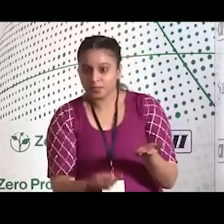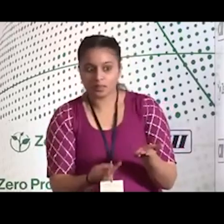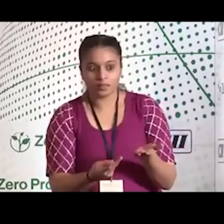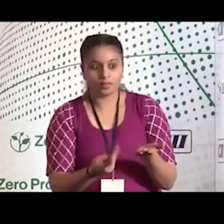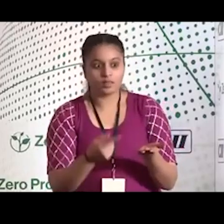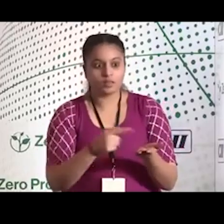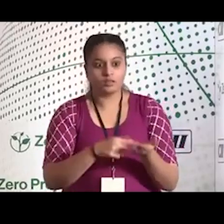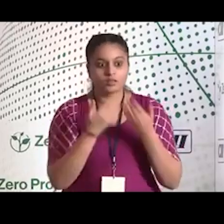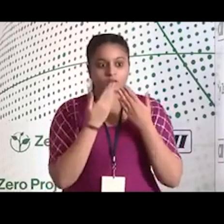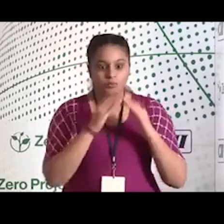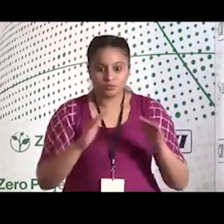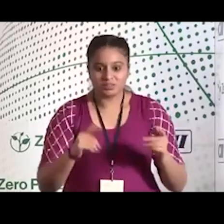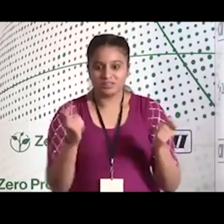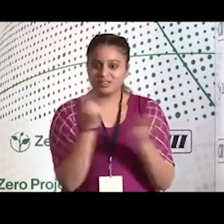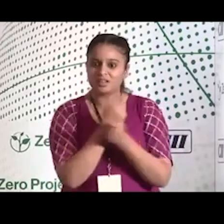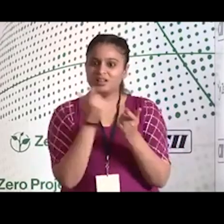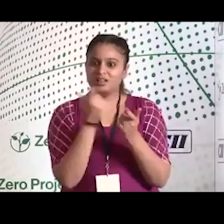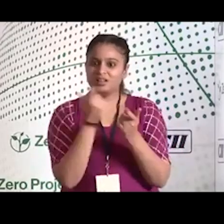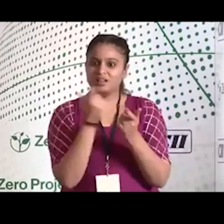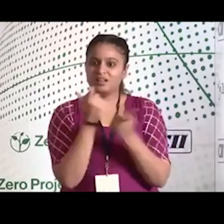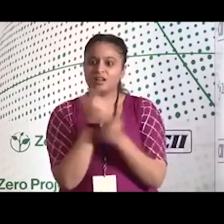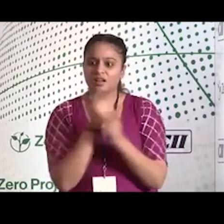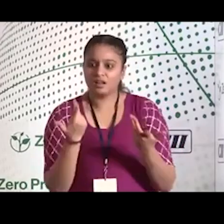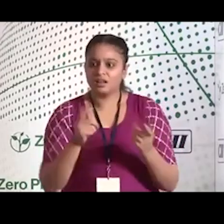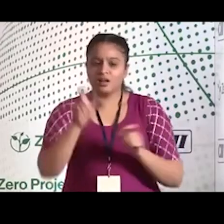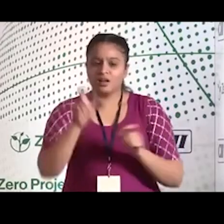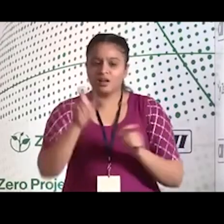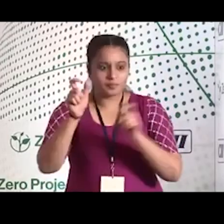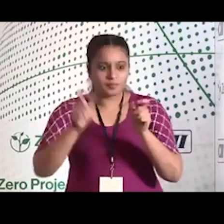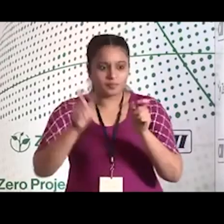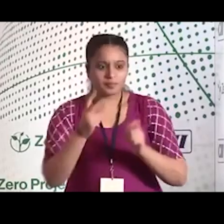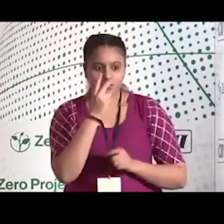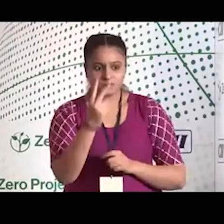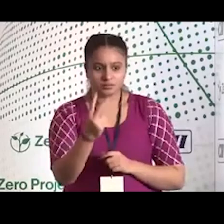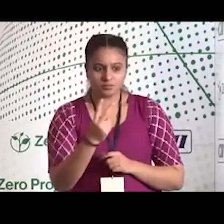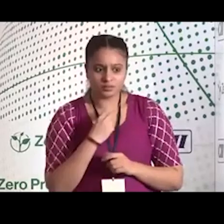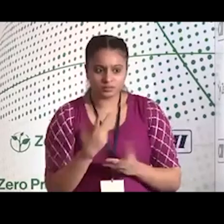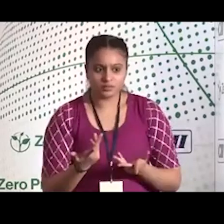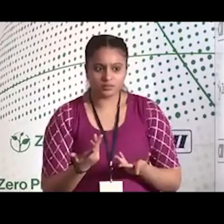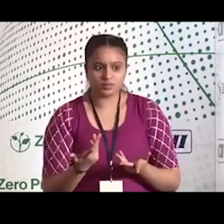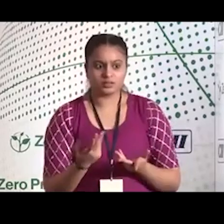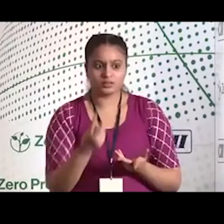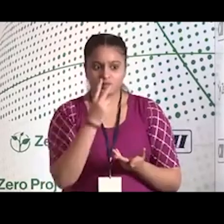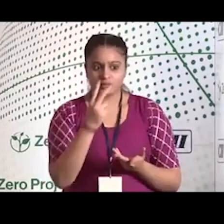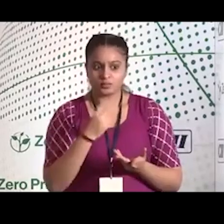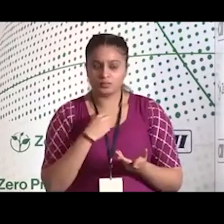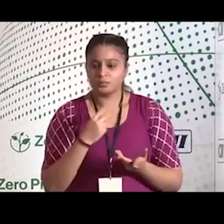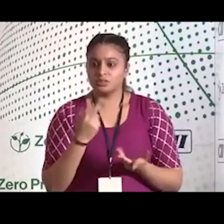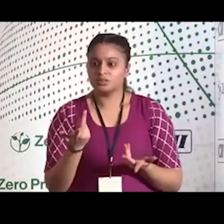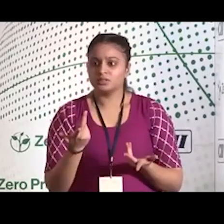at the Gaylord Moody. They could absorb the multi Jumanji will Kill Me a ten.